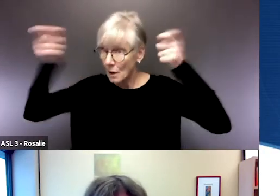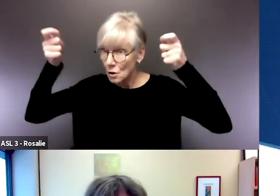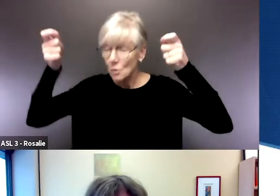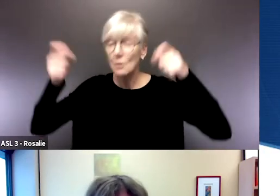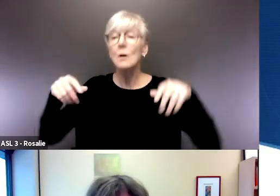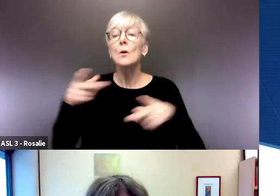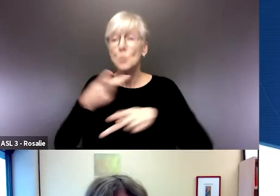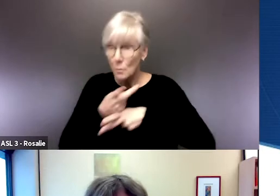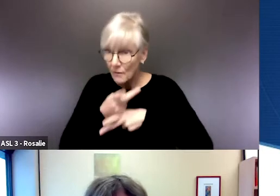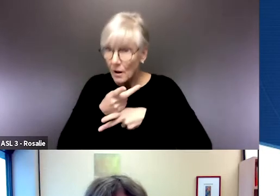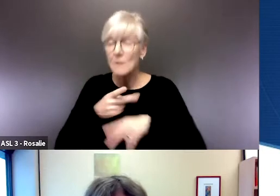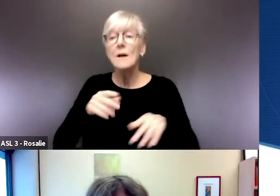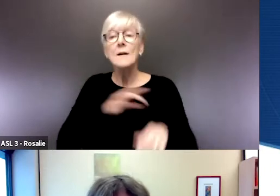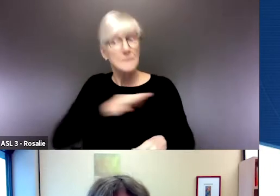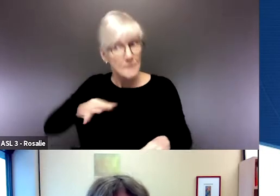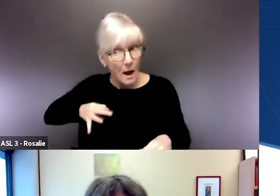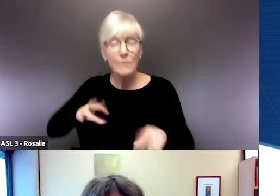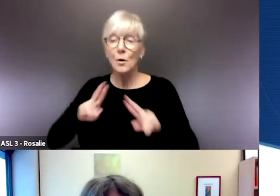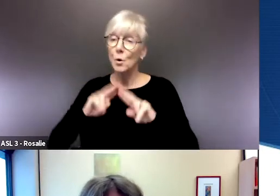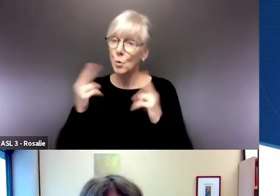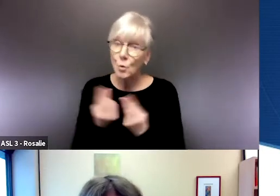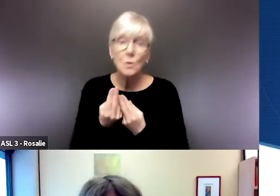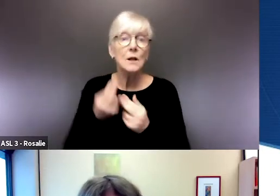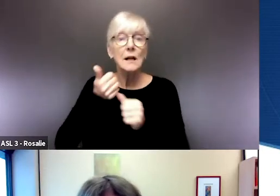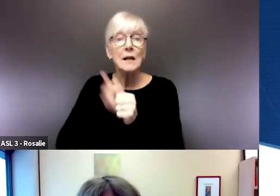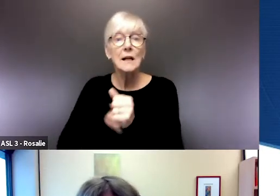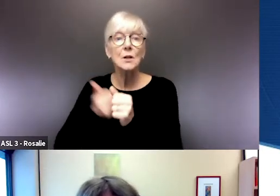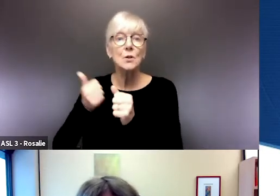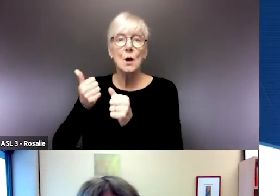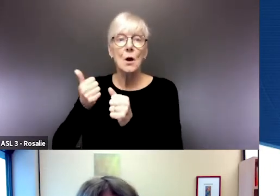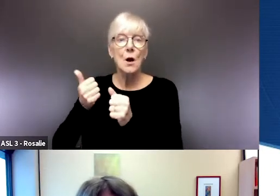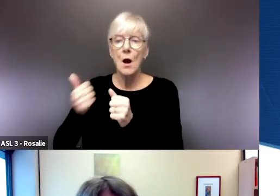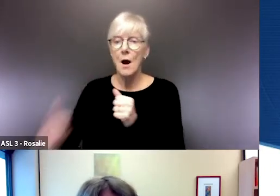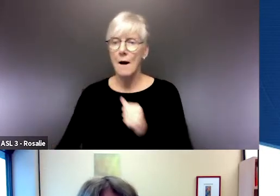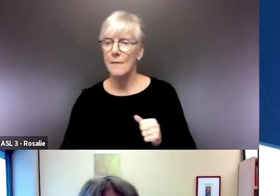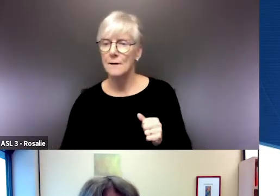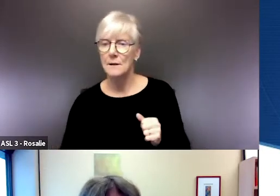and responsibilities of each of the workplace stakeholders must be clear and practices must be